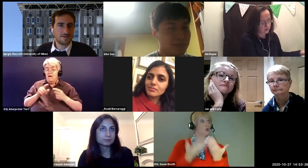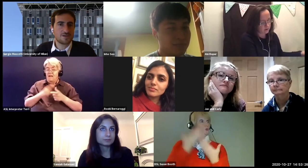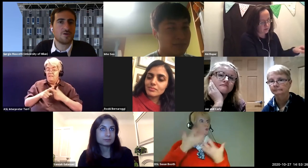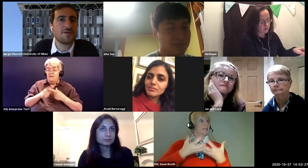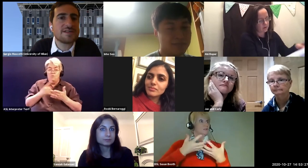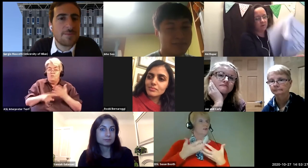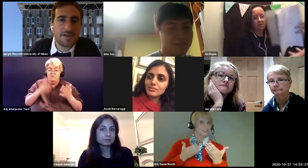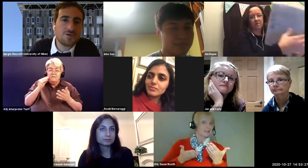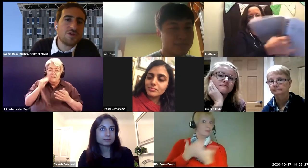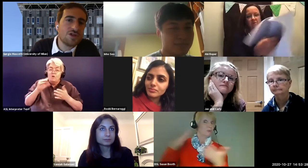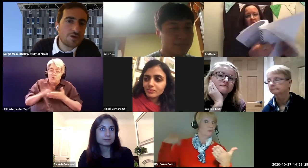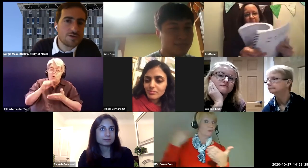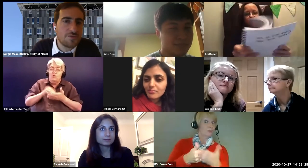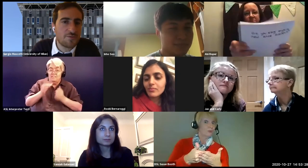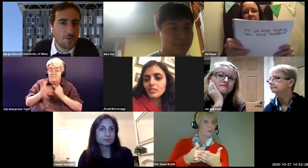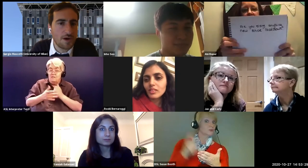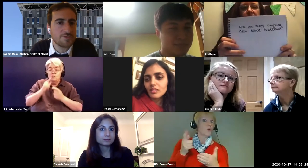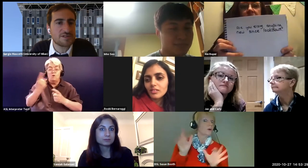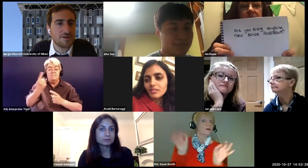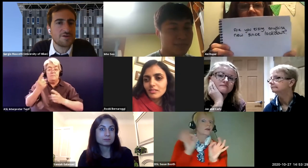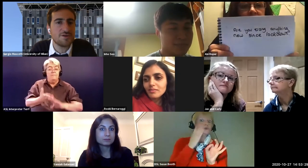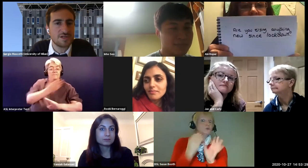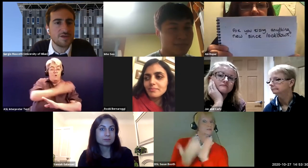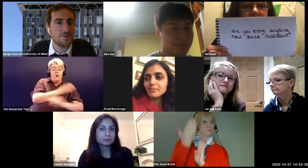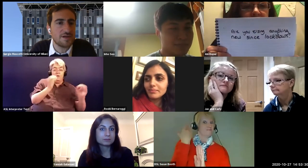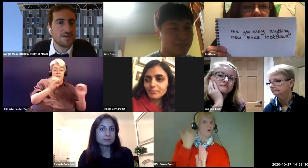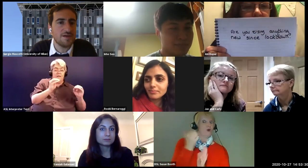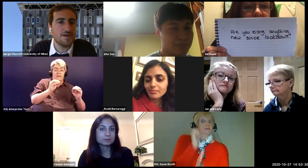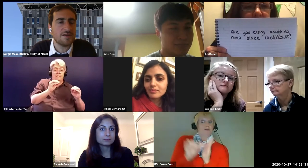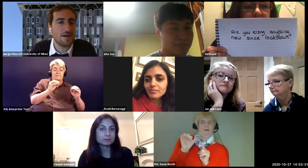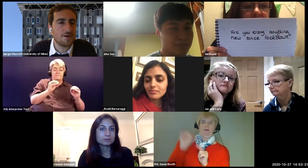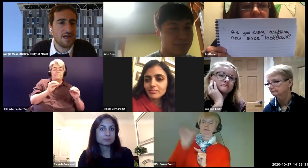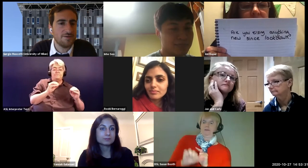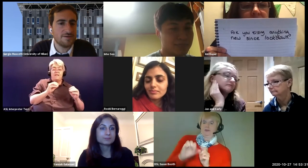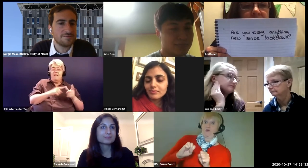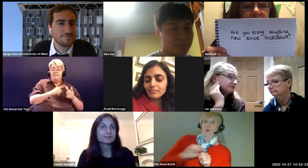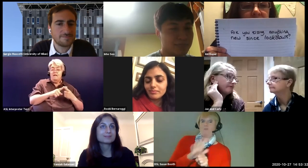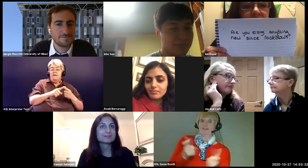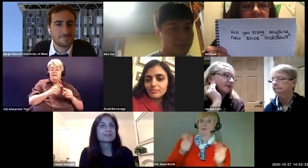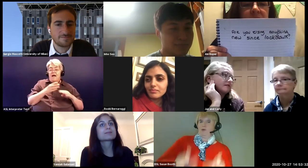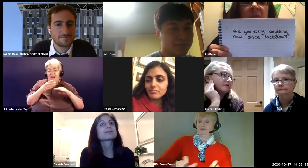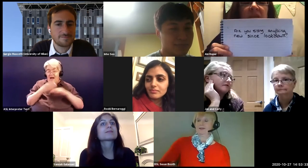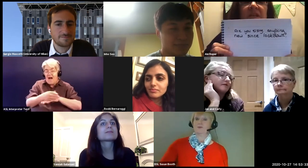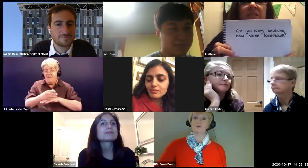so there is something that you did not use before and you started using during the lockdown so Jan